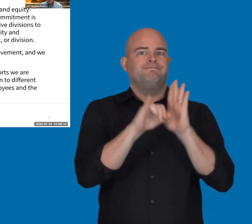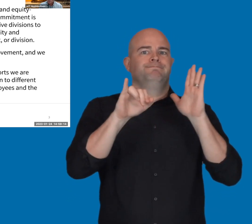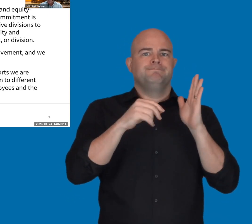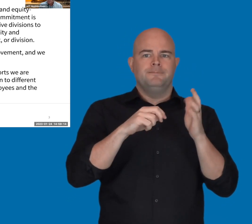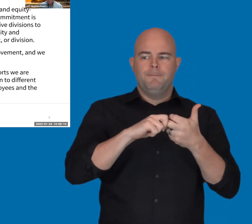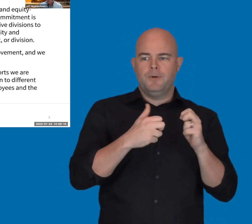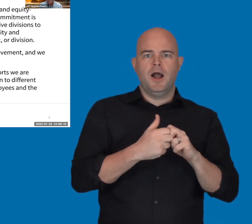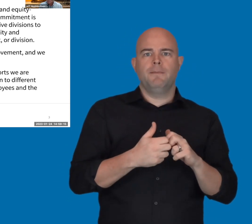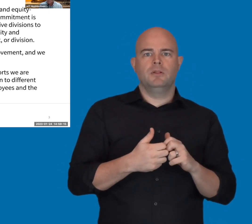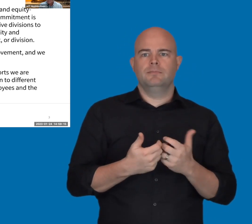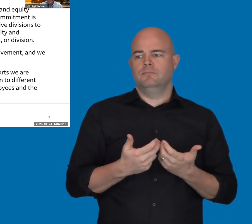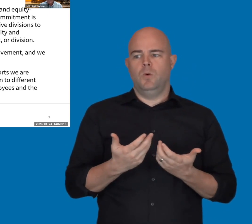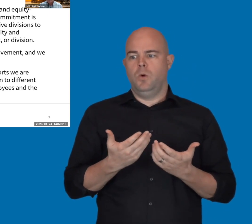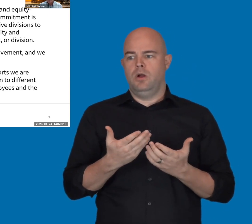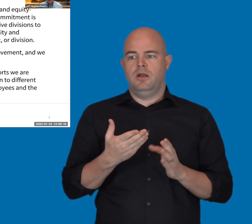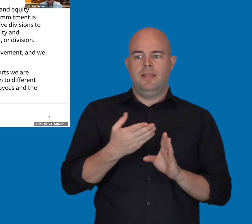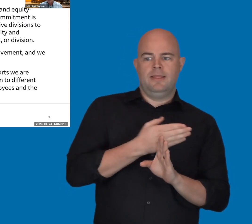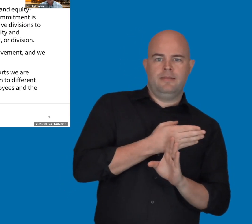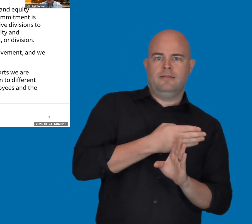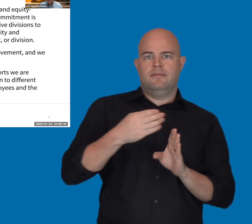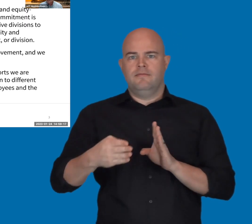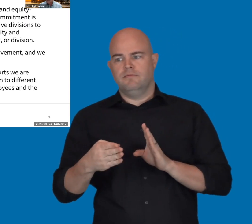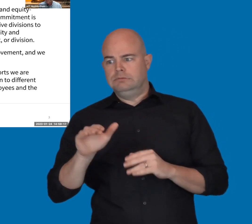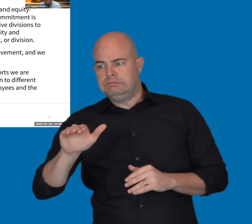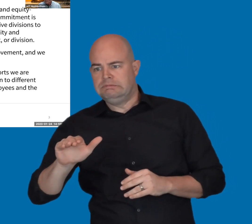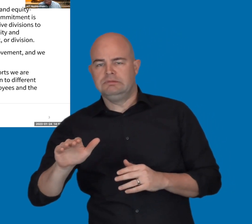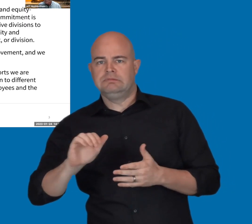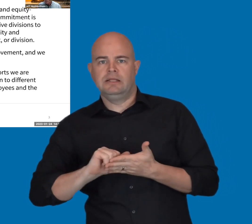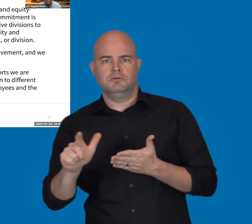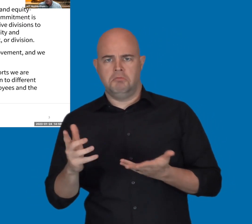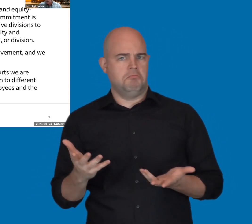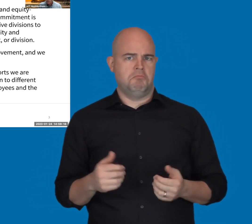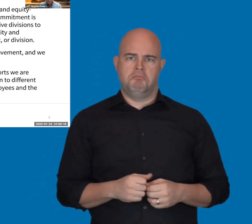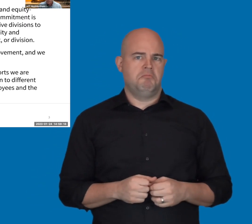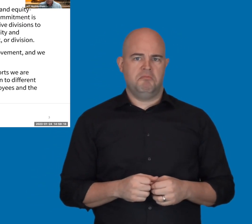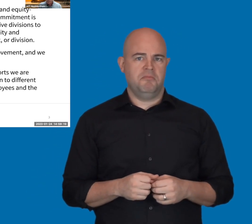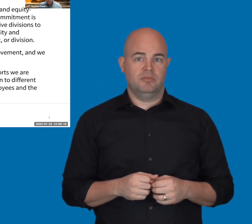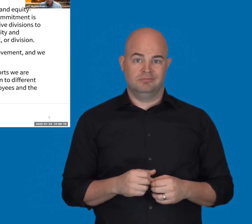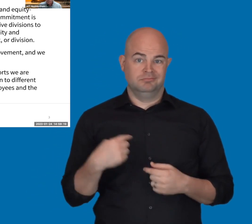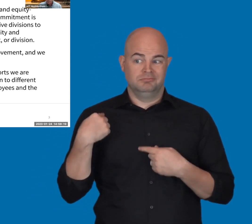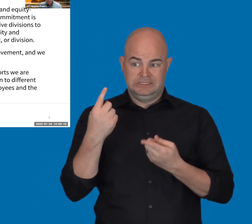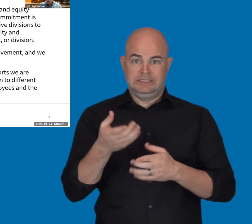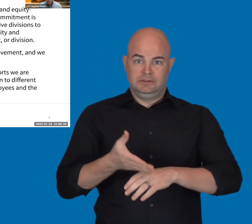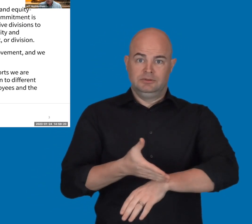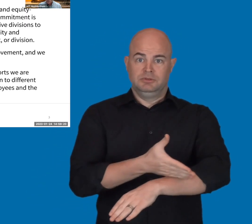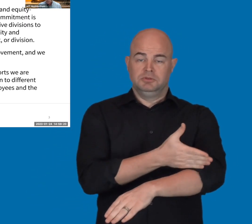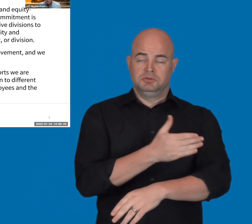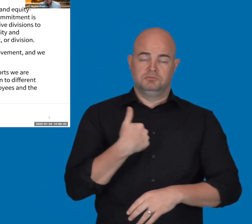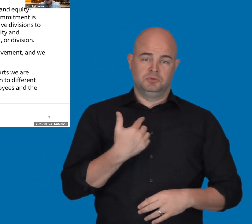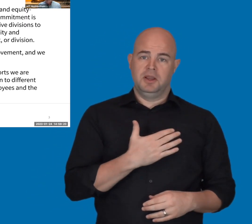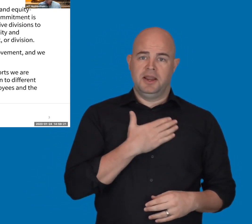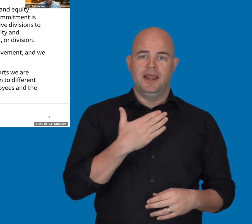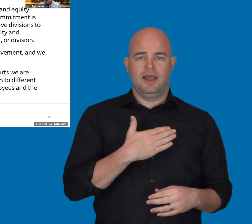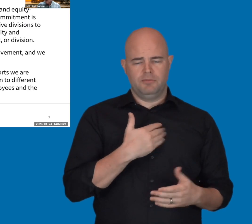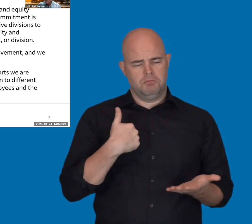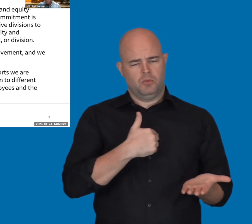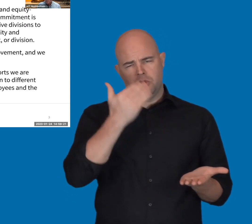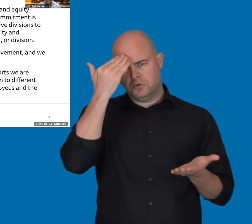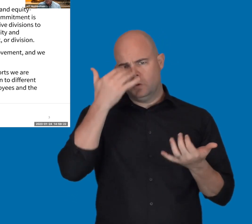Second, accountability and commitment to support these efforts are truly shared across the instructional student service